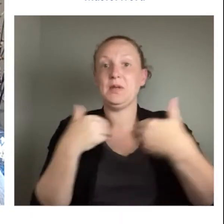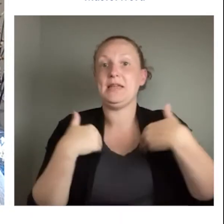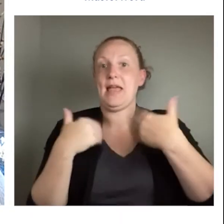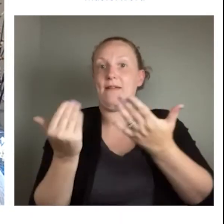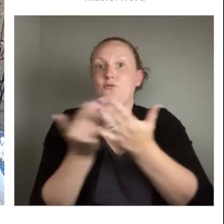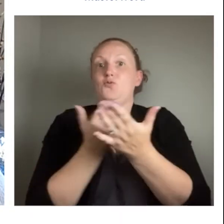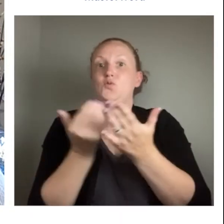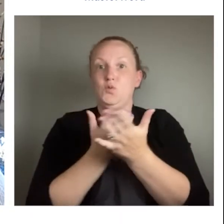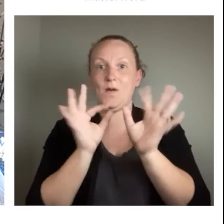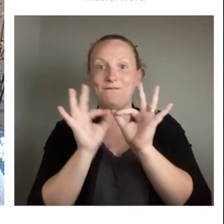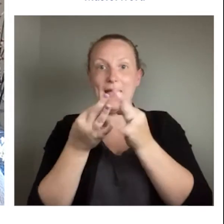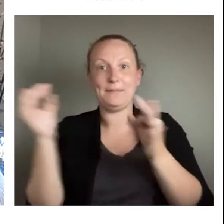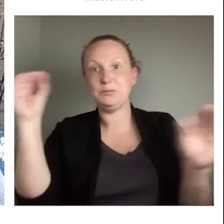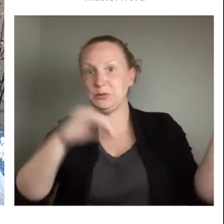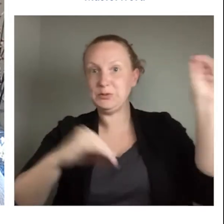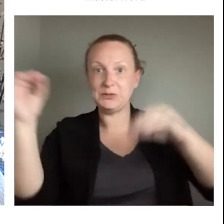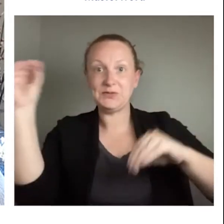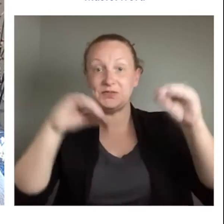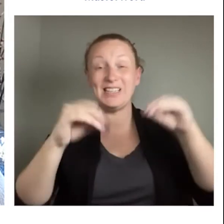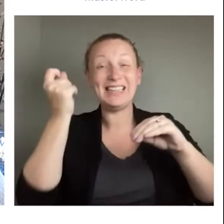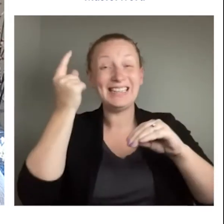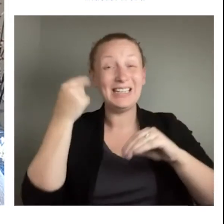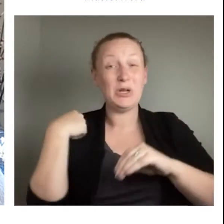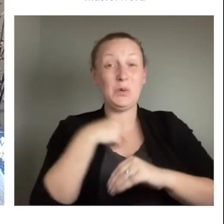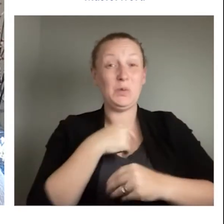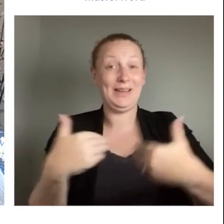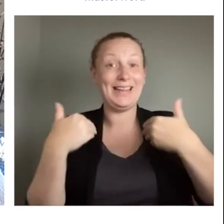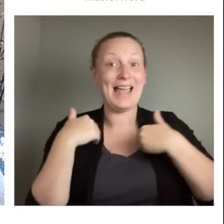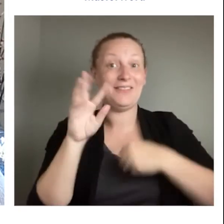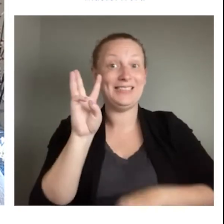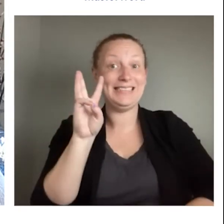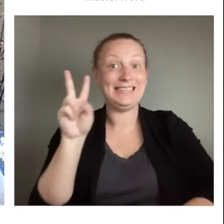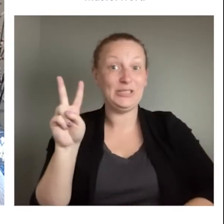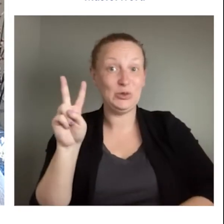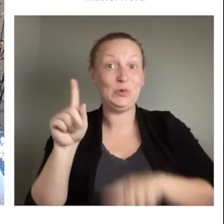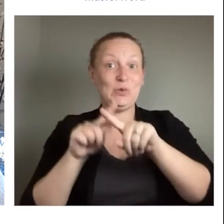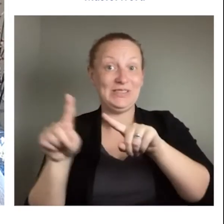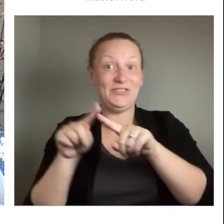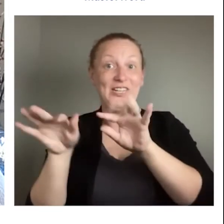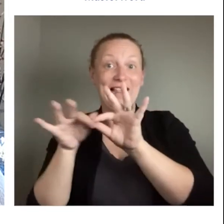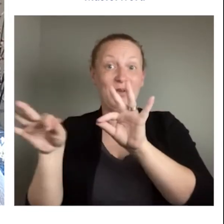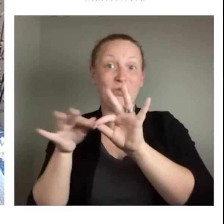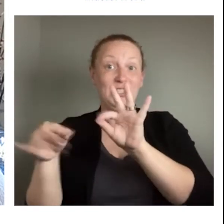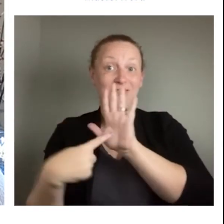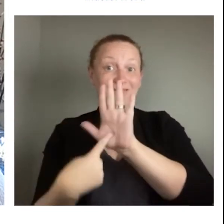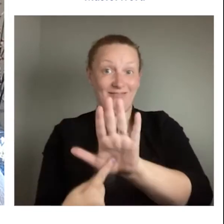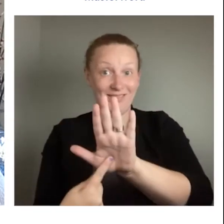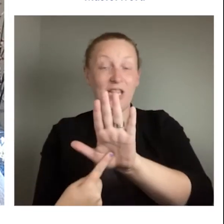represented and we have more than 35 bilingual schools, I believe. And we have bilingual